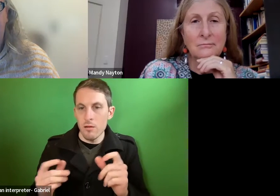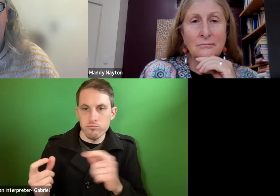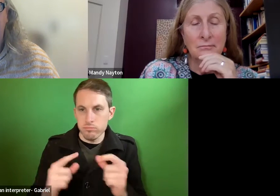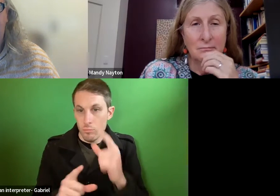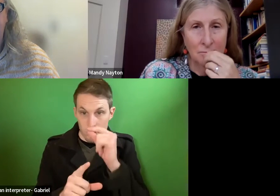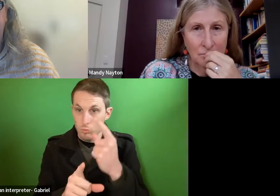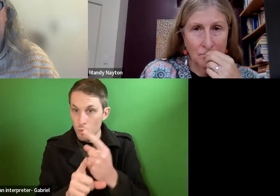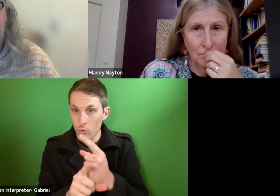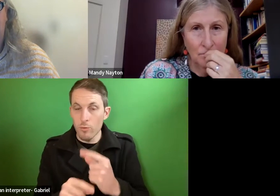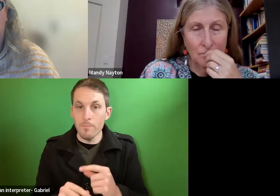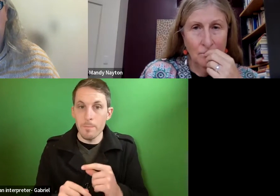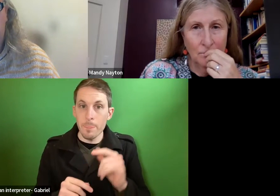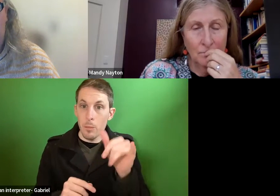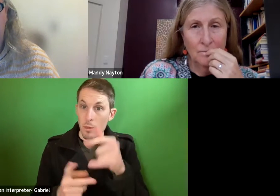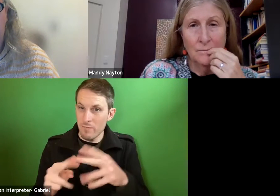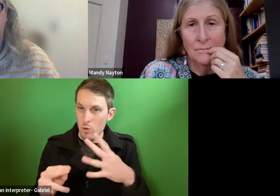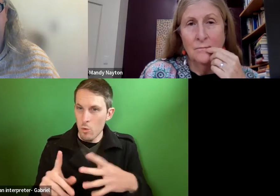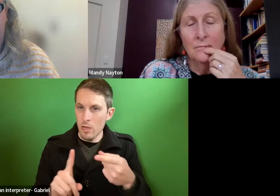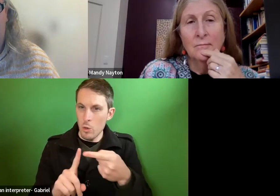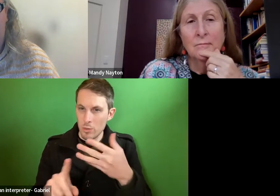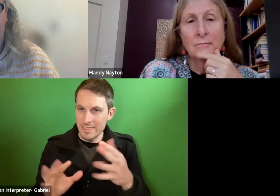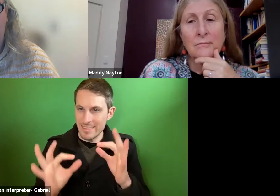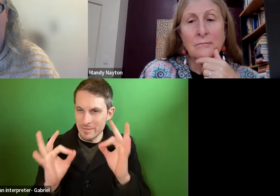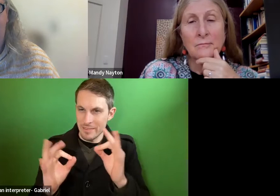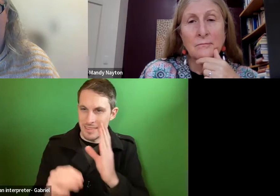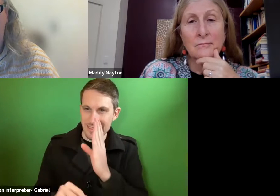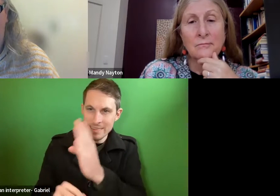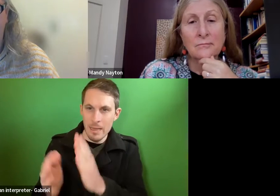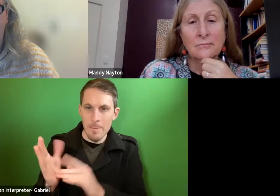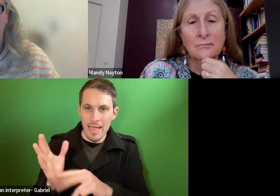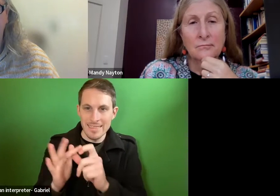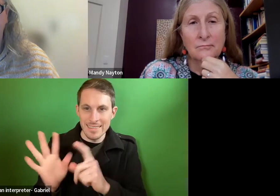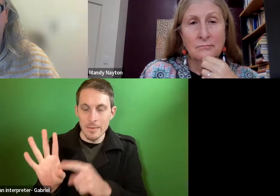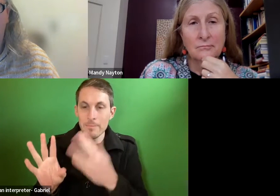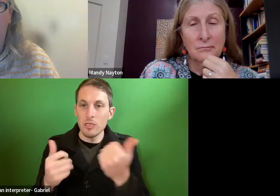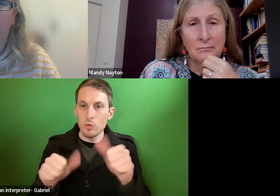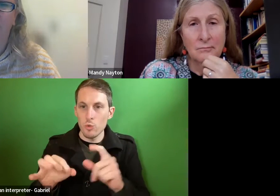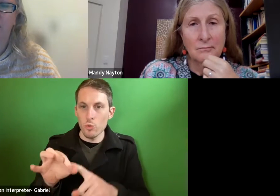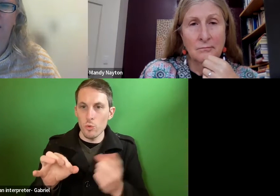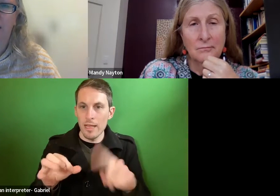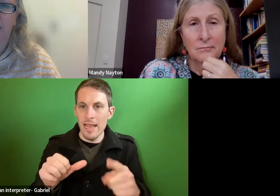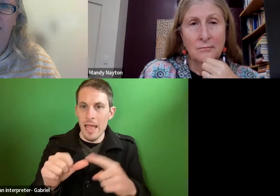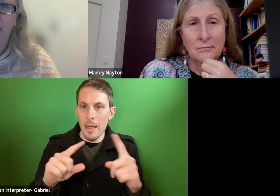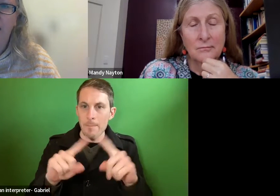can you please put that in the Q&A box? We have allowed the upvoting, so you can actually click